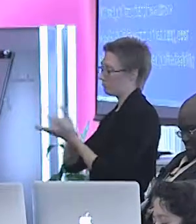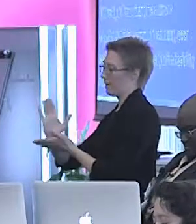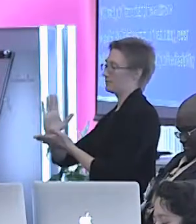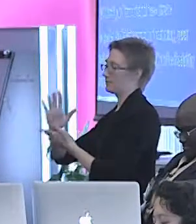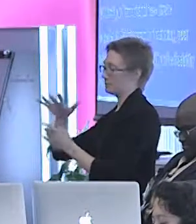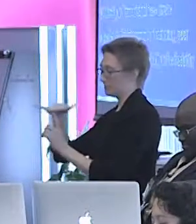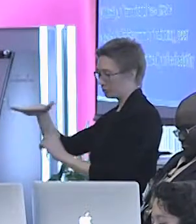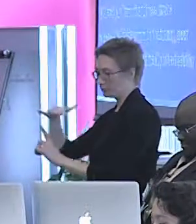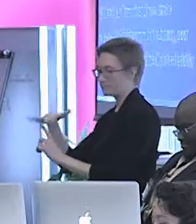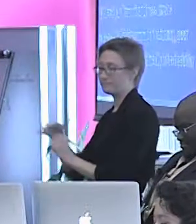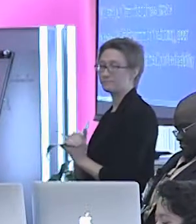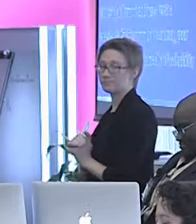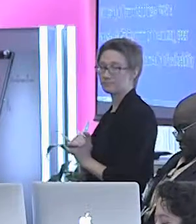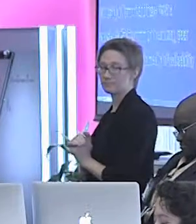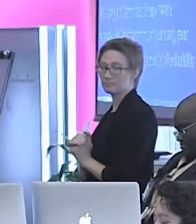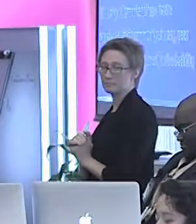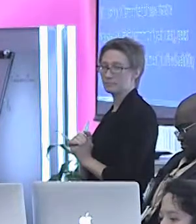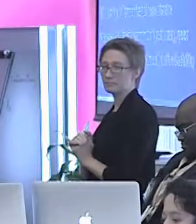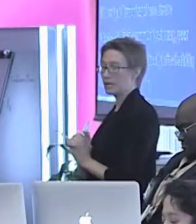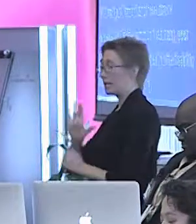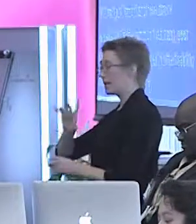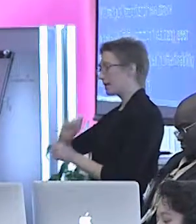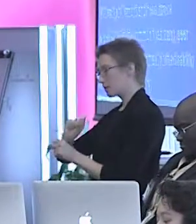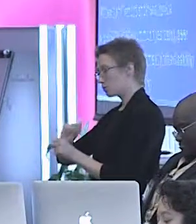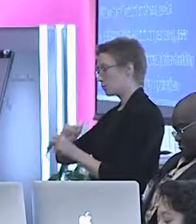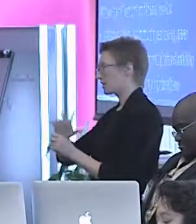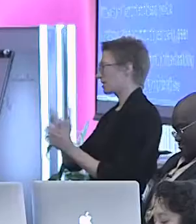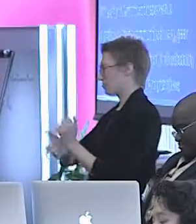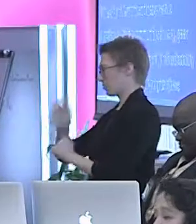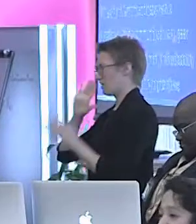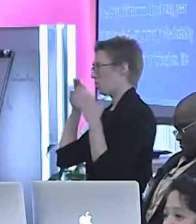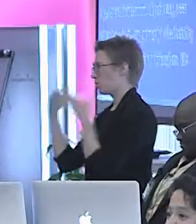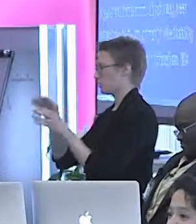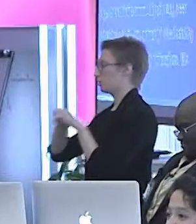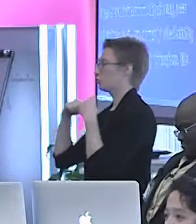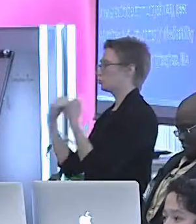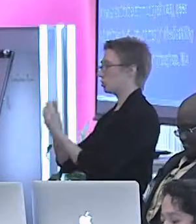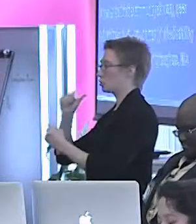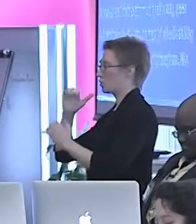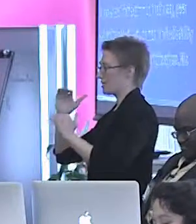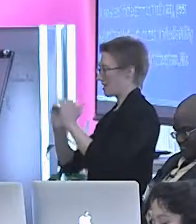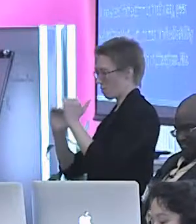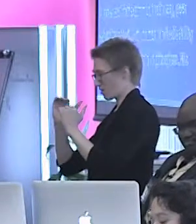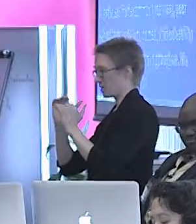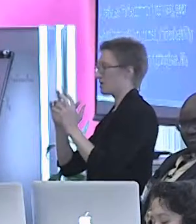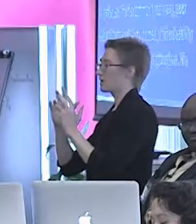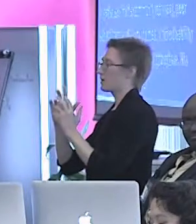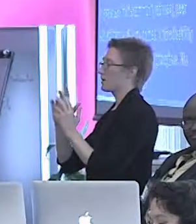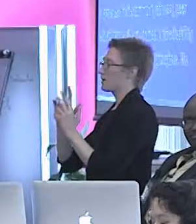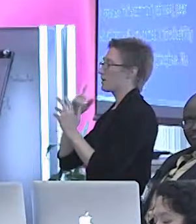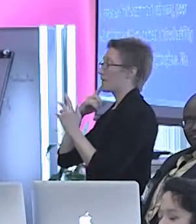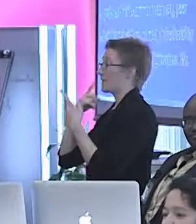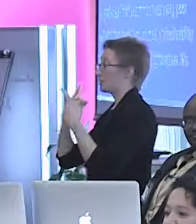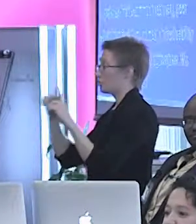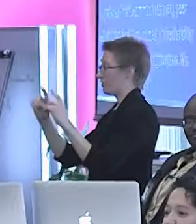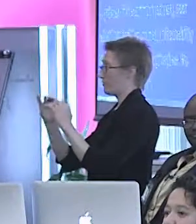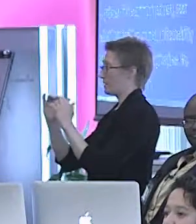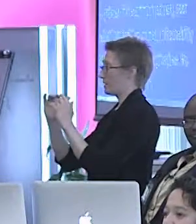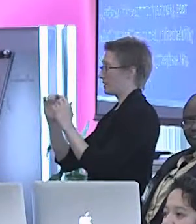His work is primarily focused on social inequality, the achievement gap, and working towards an intersectional view